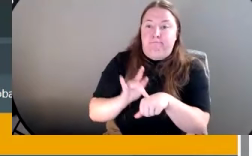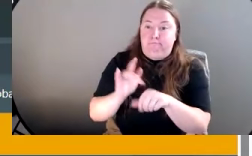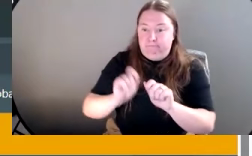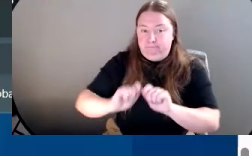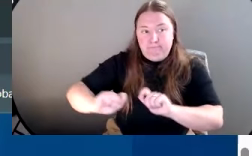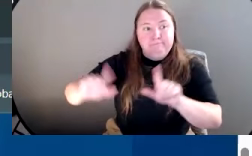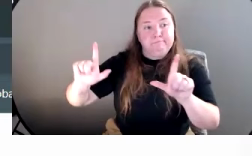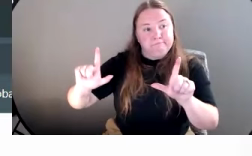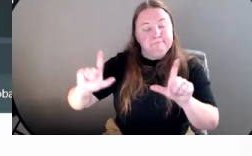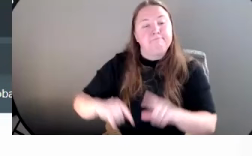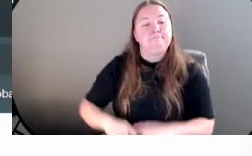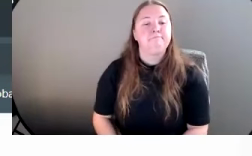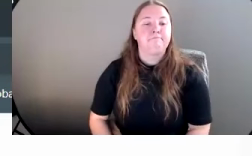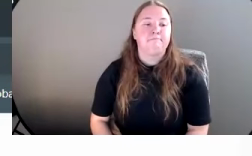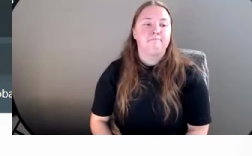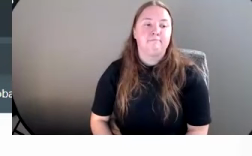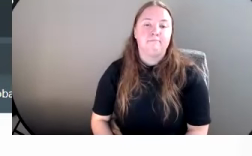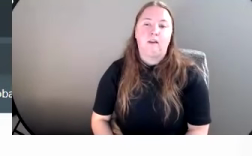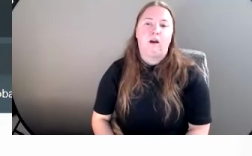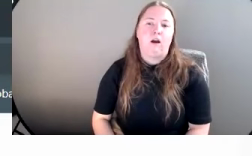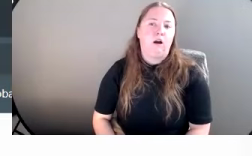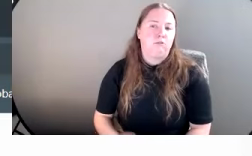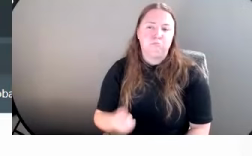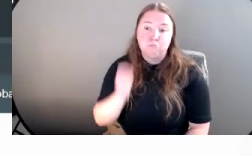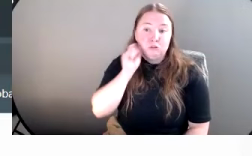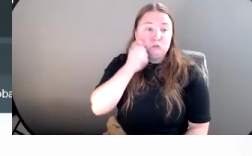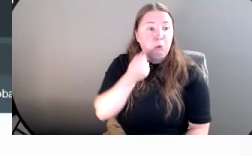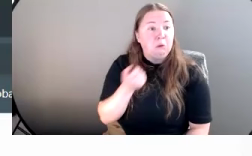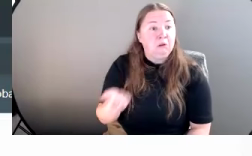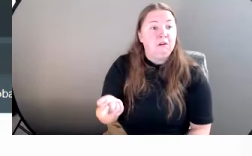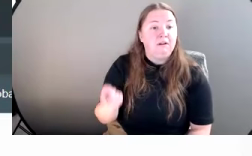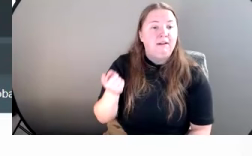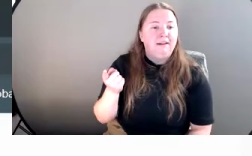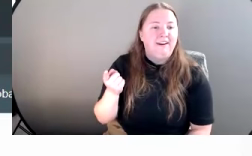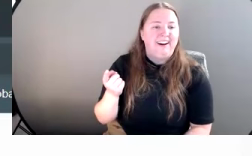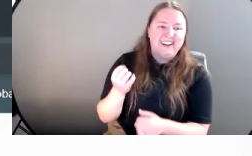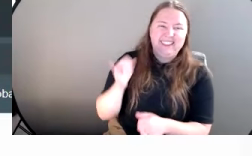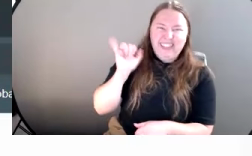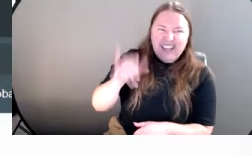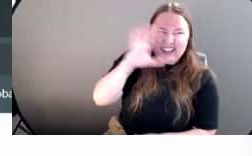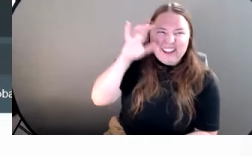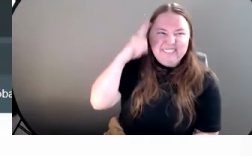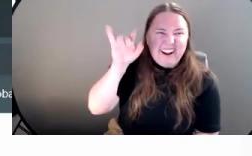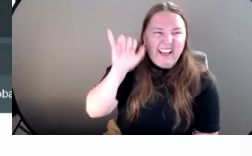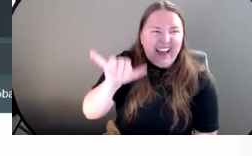And oh it also lists oh this is cool. So again everything changes. Yeah. That's awesome. Okay. Perfect. Yeah.